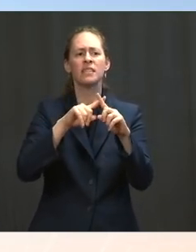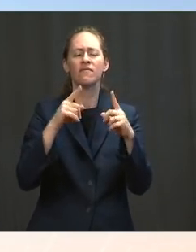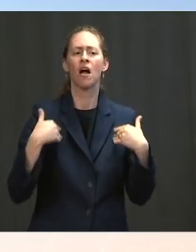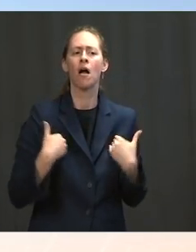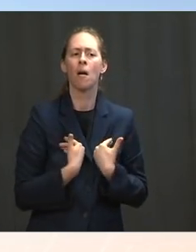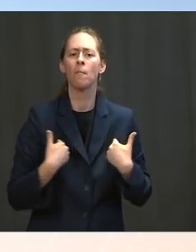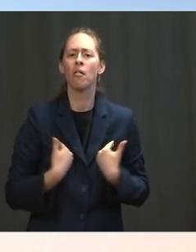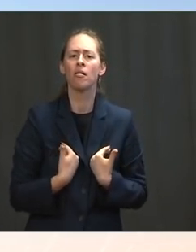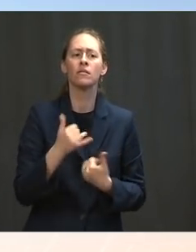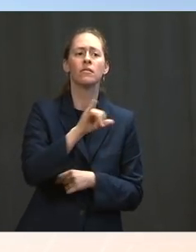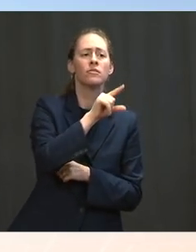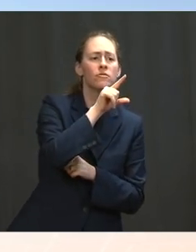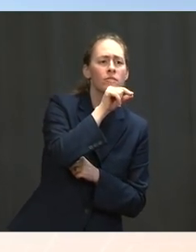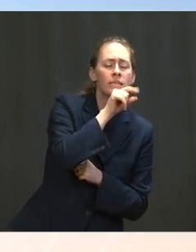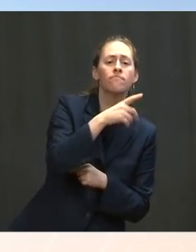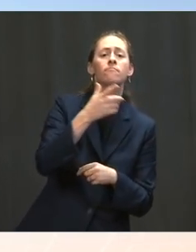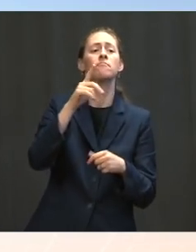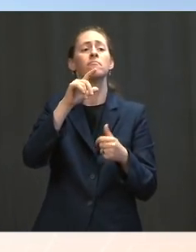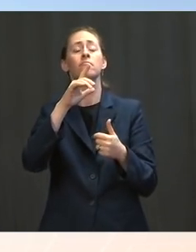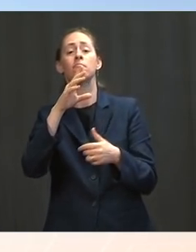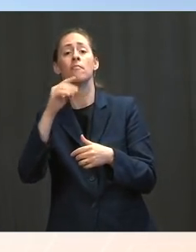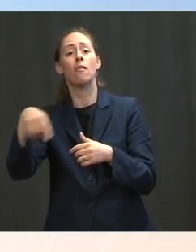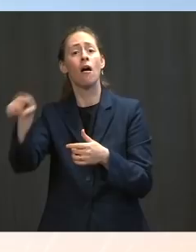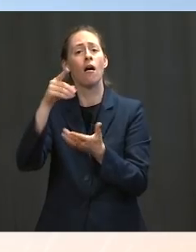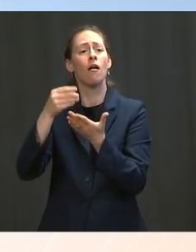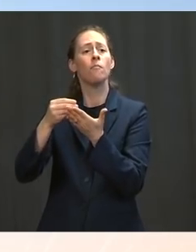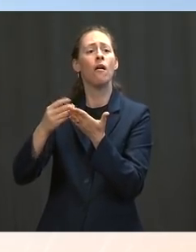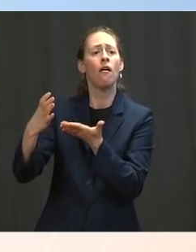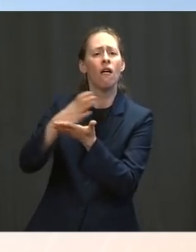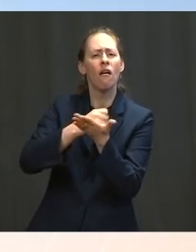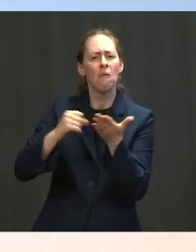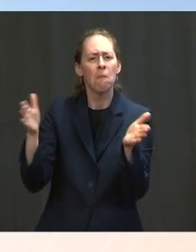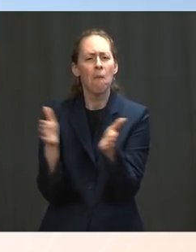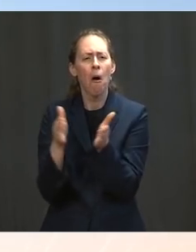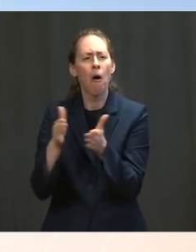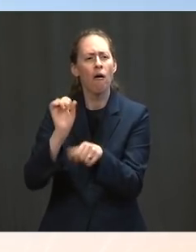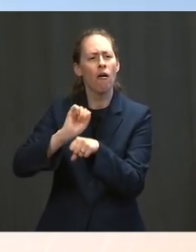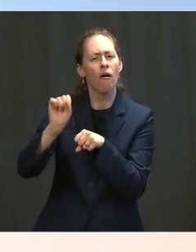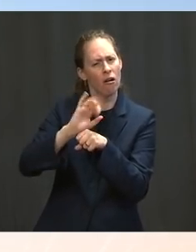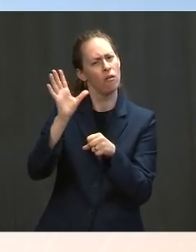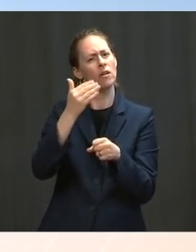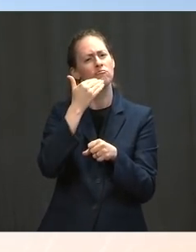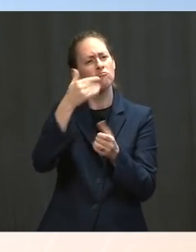and adapting anti-retaliation protections for farmers who speak out about bad practices.